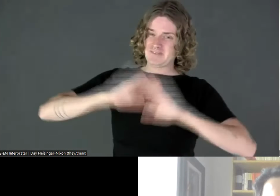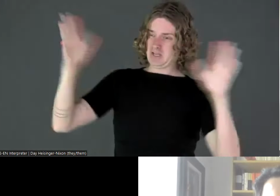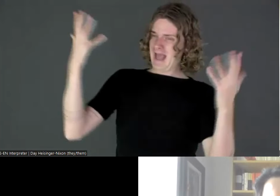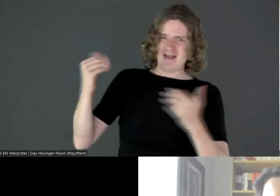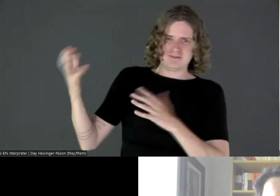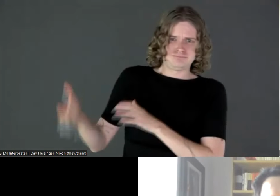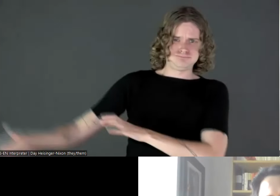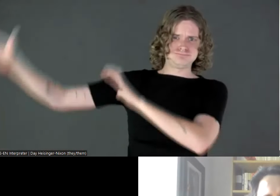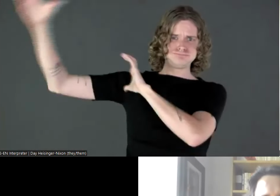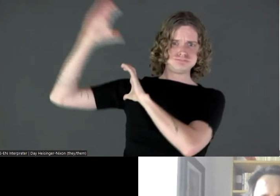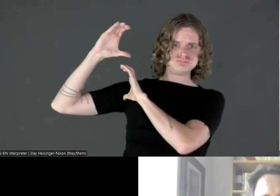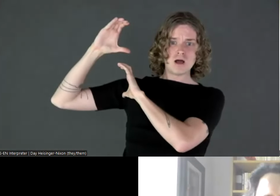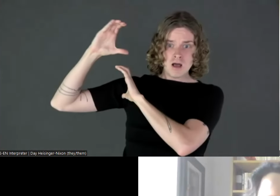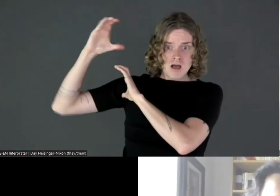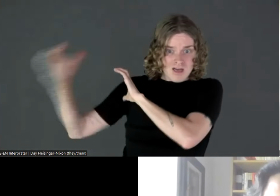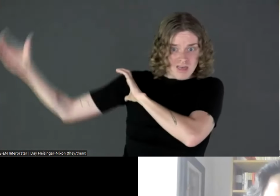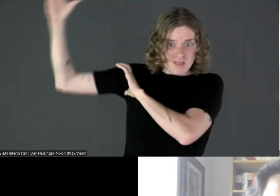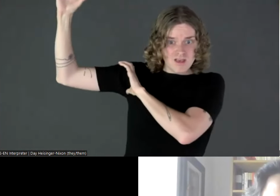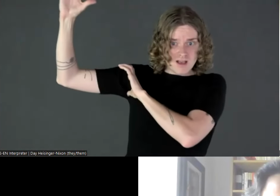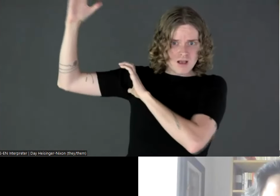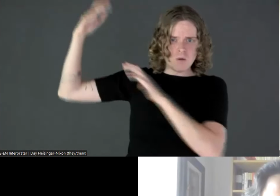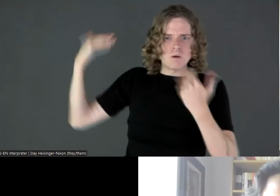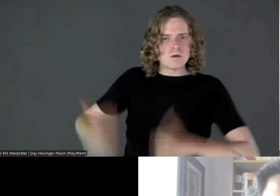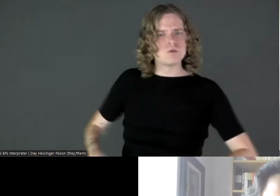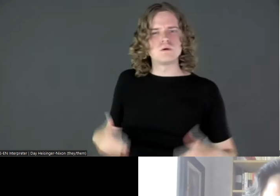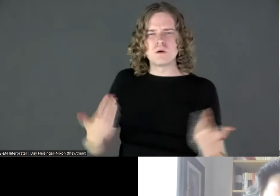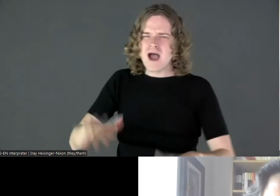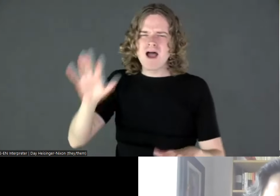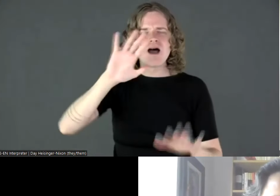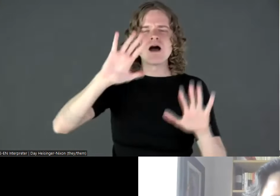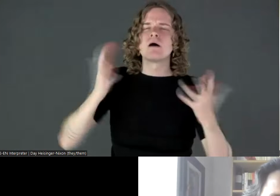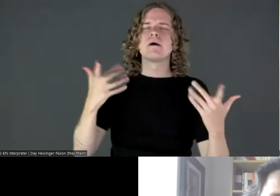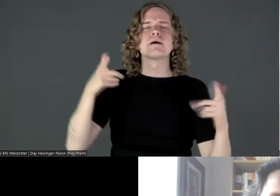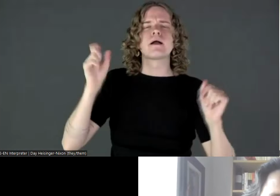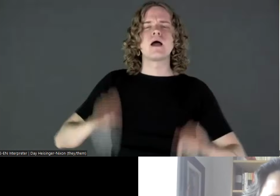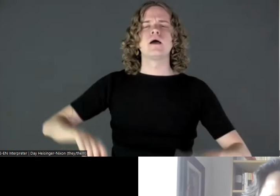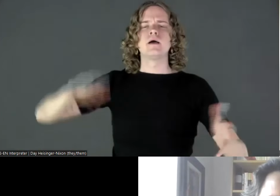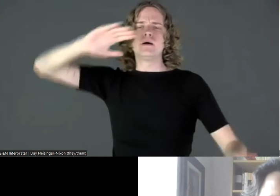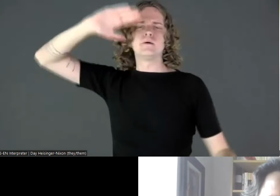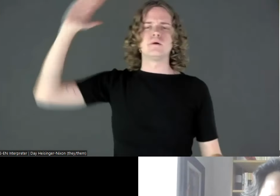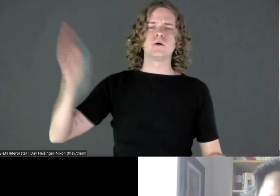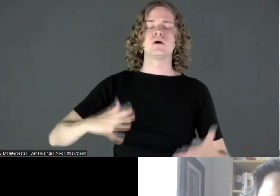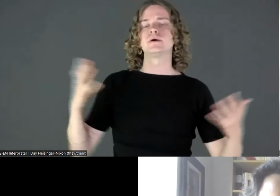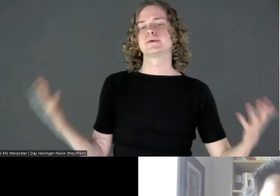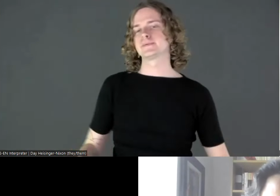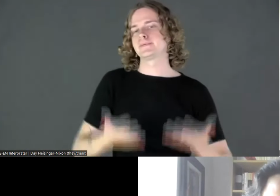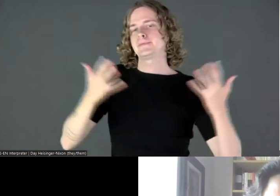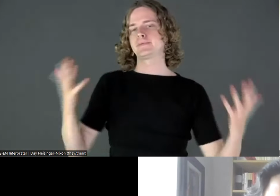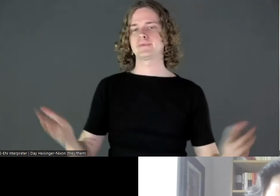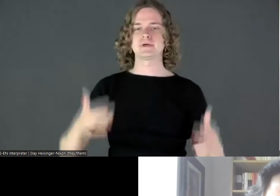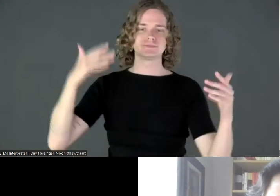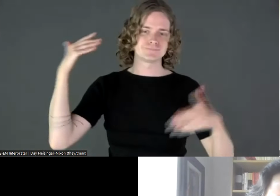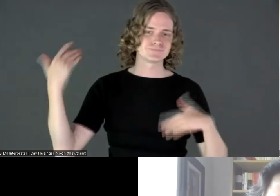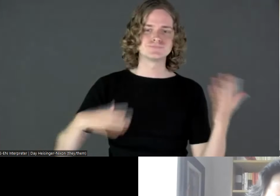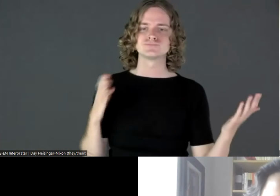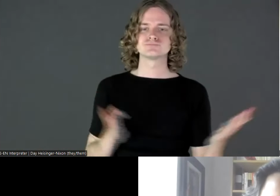make this easier. The capacity strengthening we do is entering around what are the small